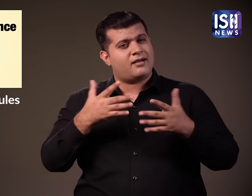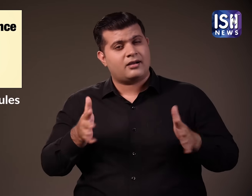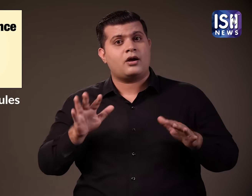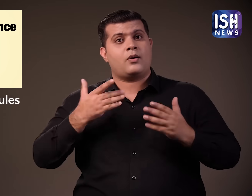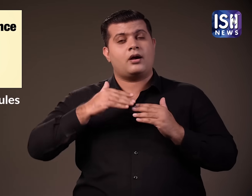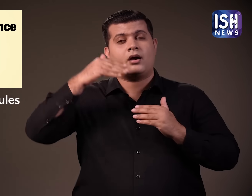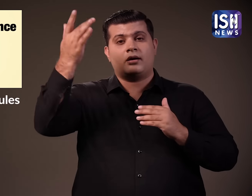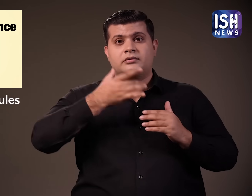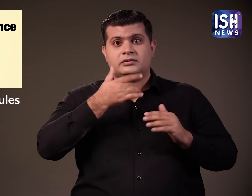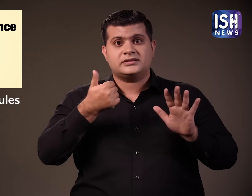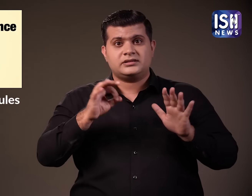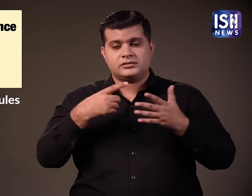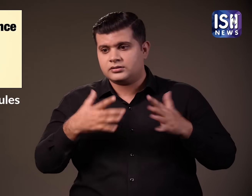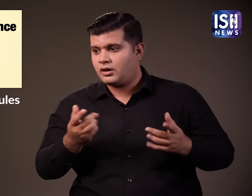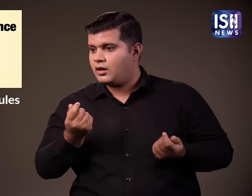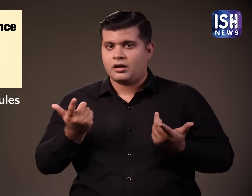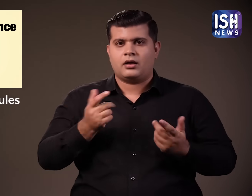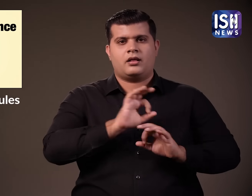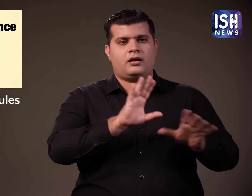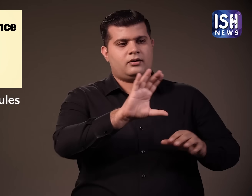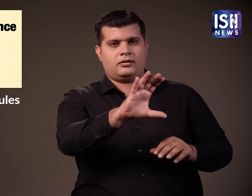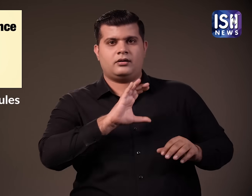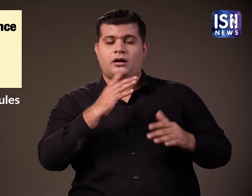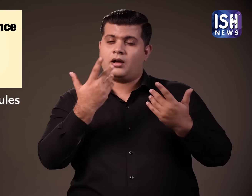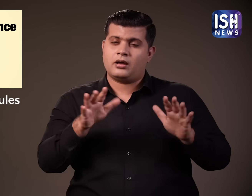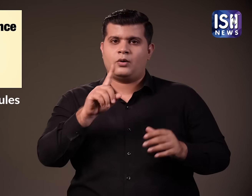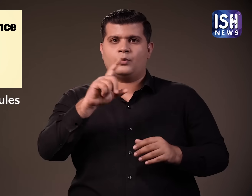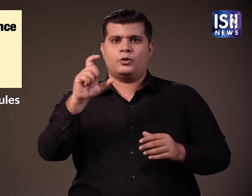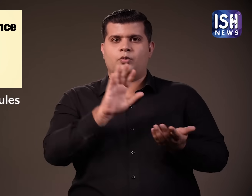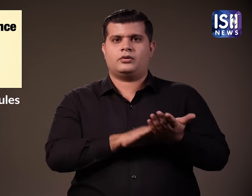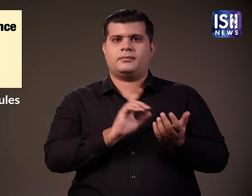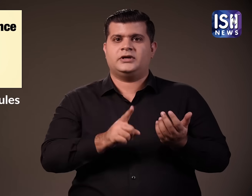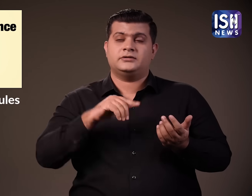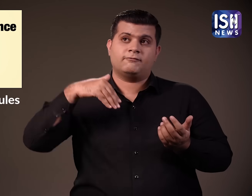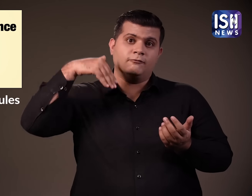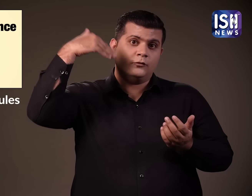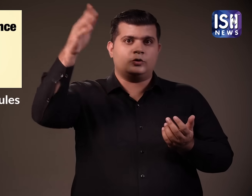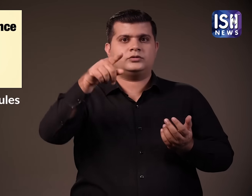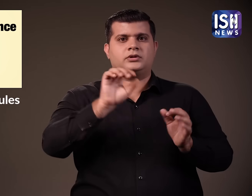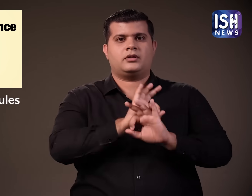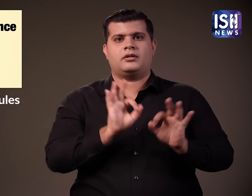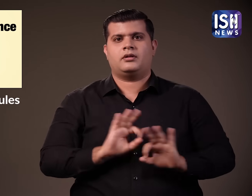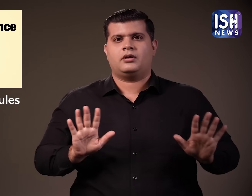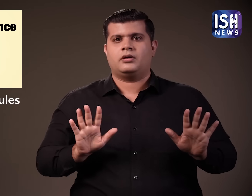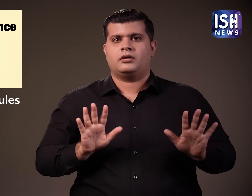Or after retirement, ₹1 crore insurance amount will help you avoid any financial difficulties in future. Remember!